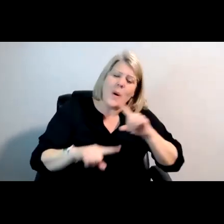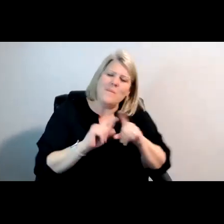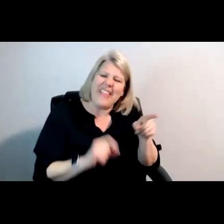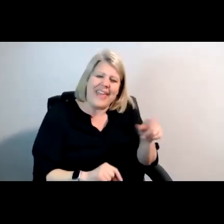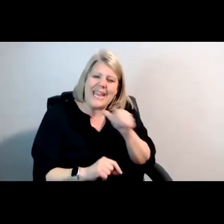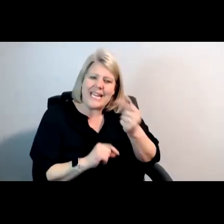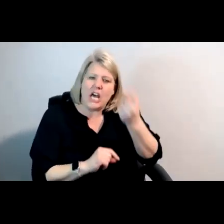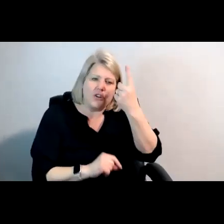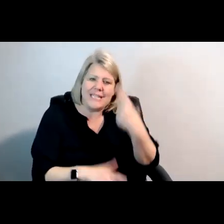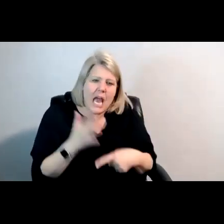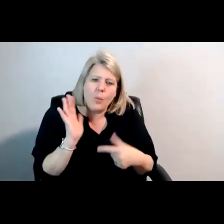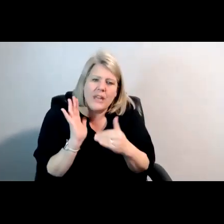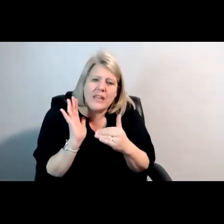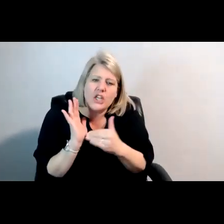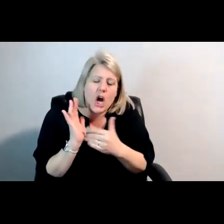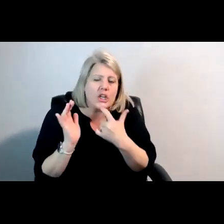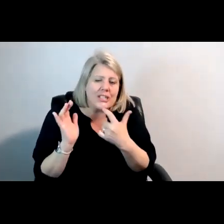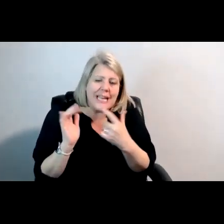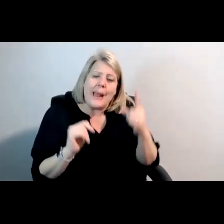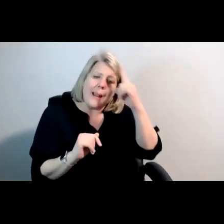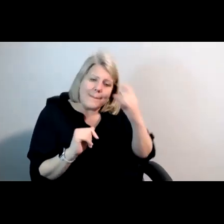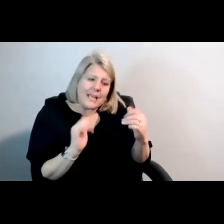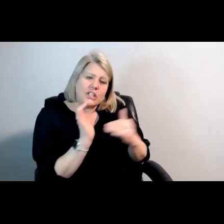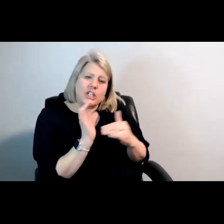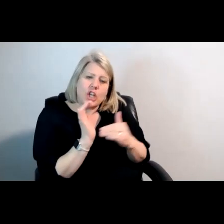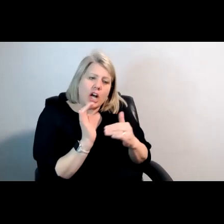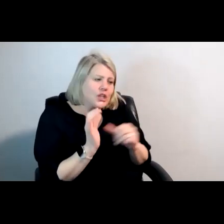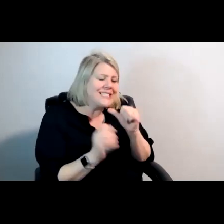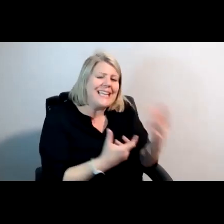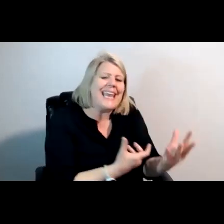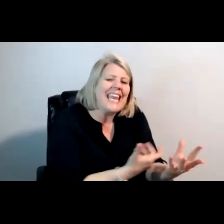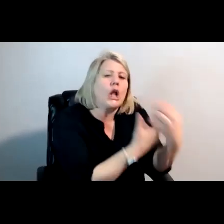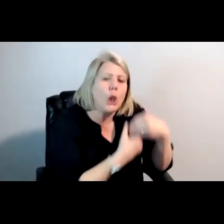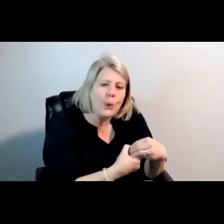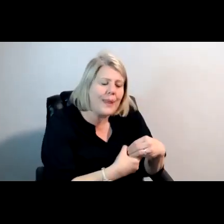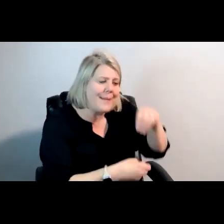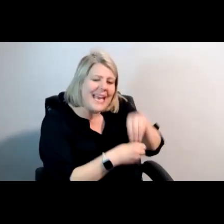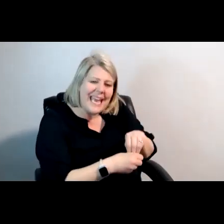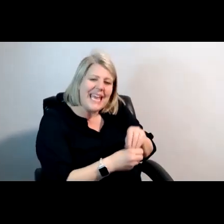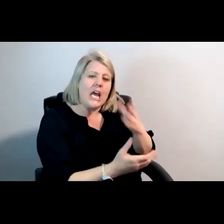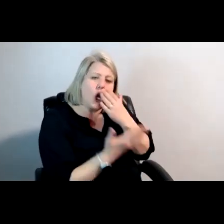And it was because the doctor didn't engage them in an ongoing conversation. Didn't ask good questions.